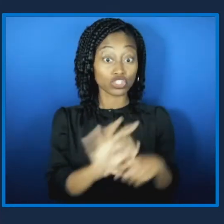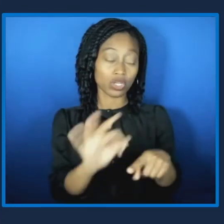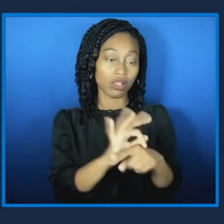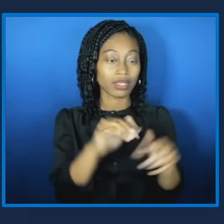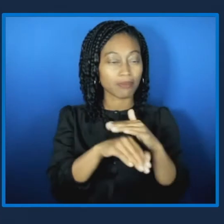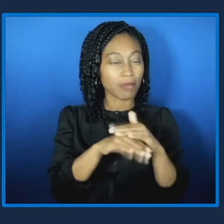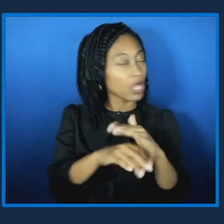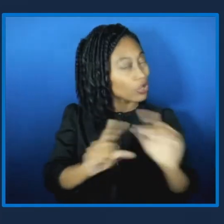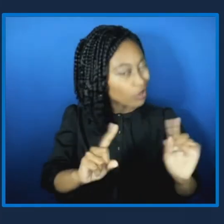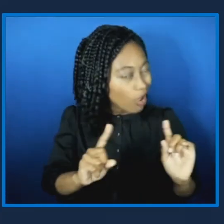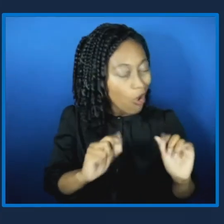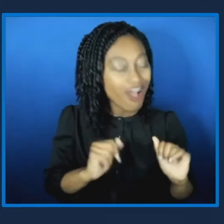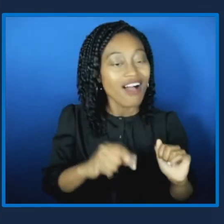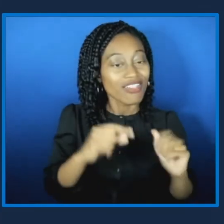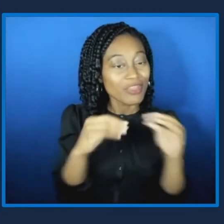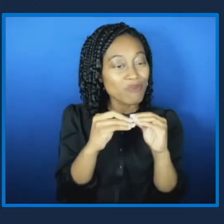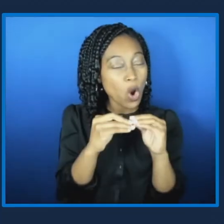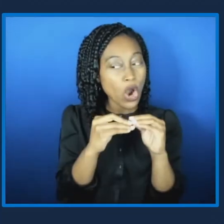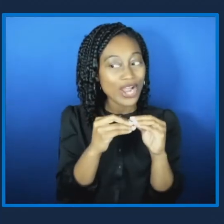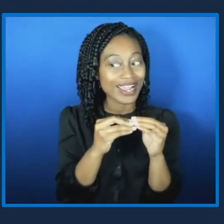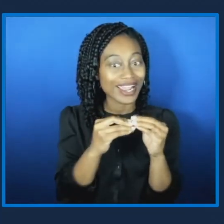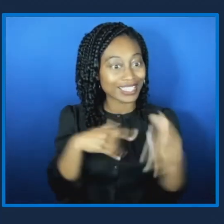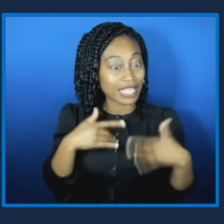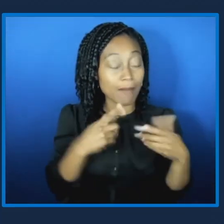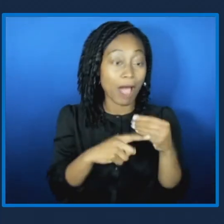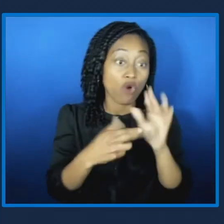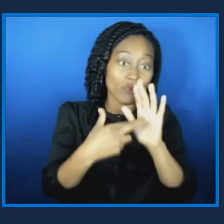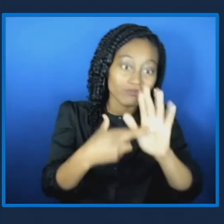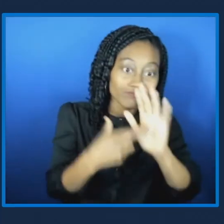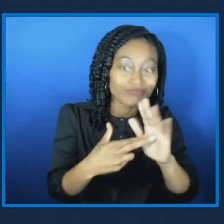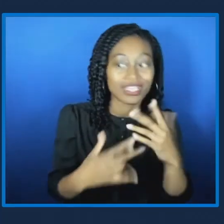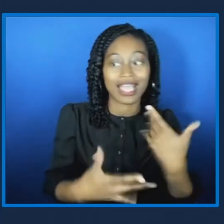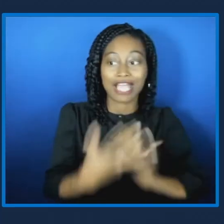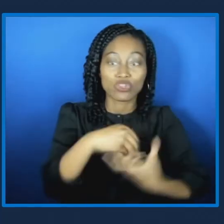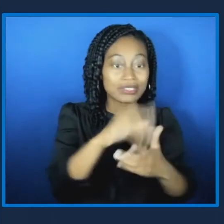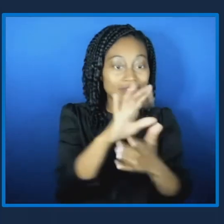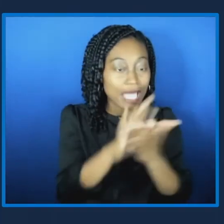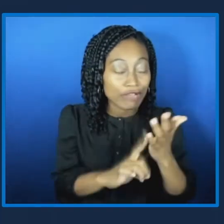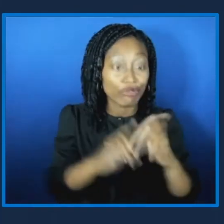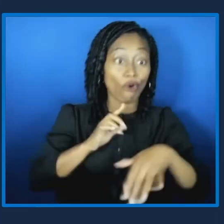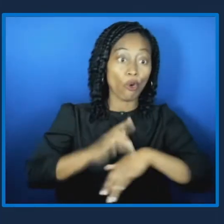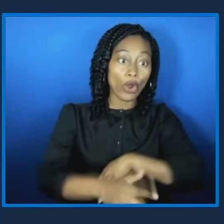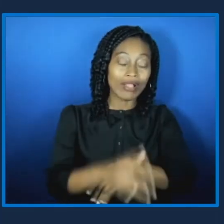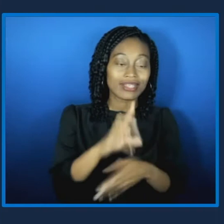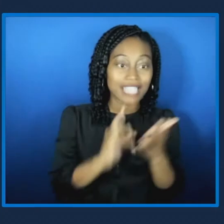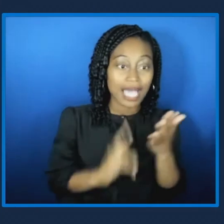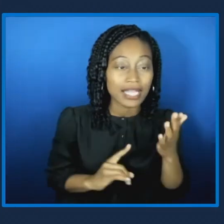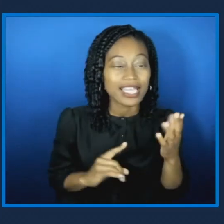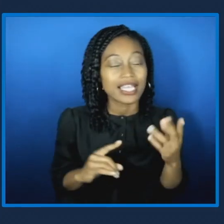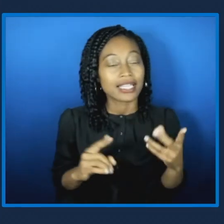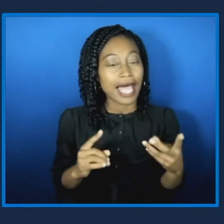about representation and inclusive design and early design, and almost owning the topic of disability inclusion.